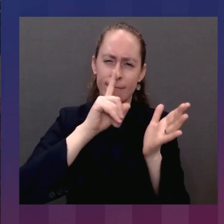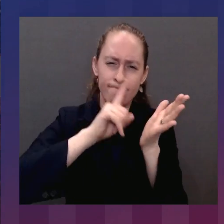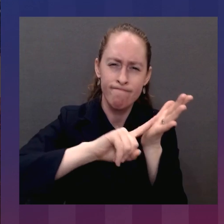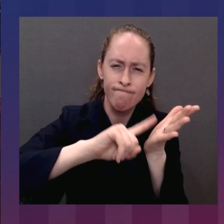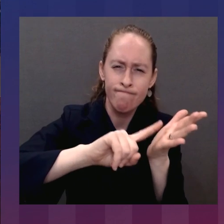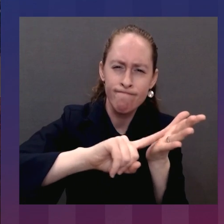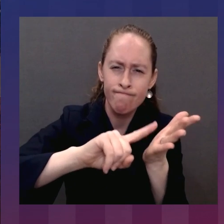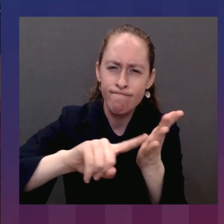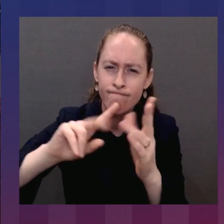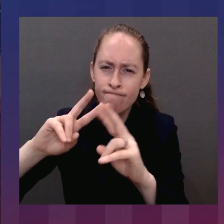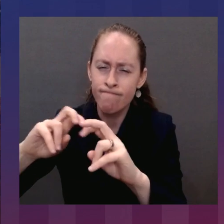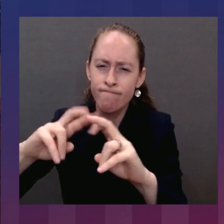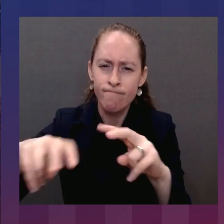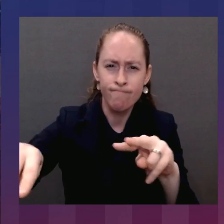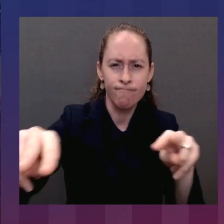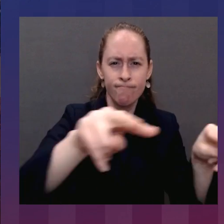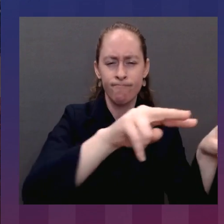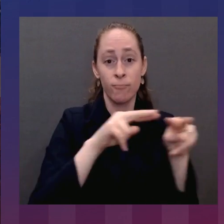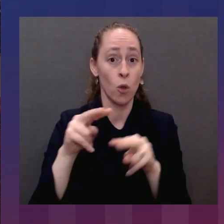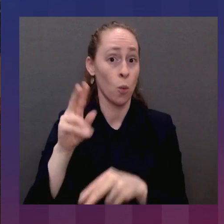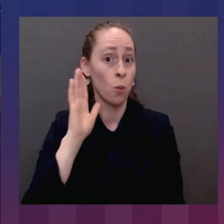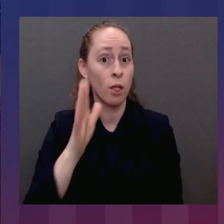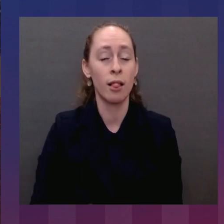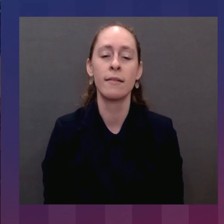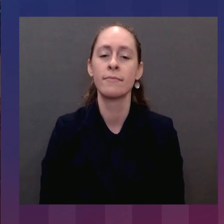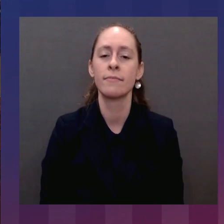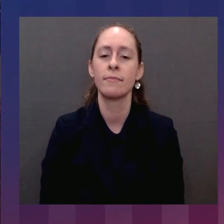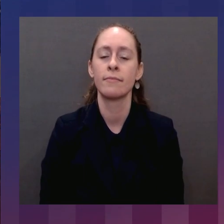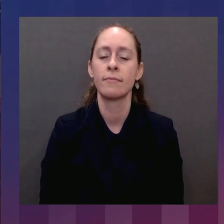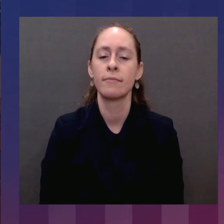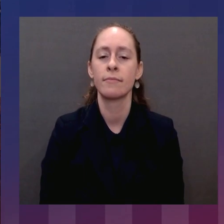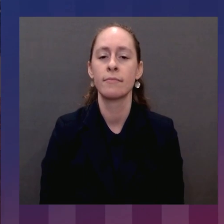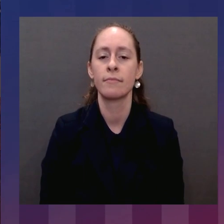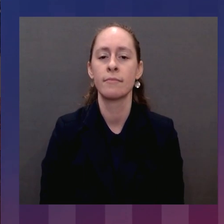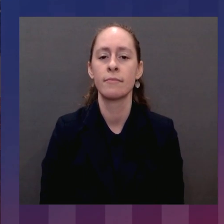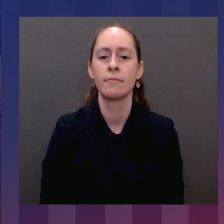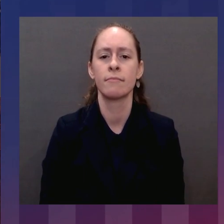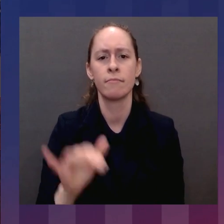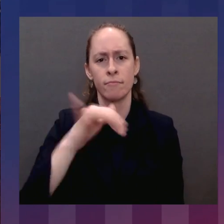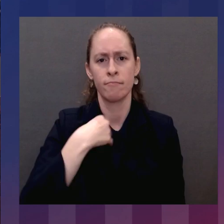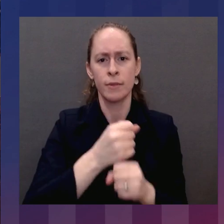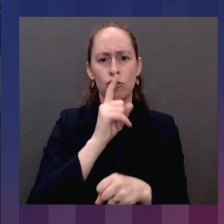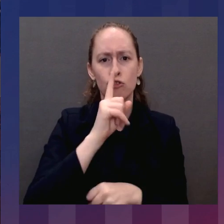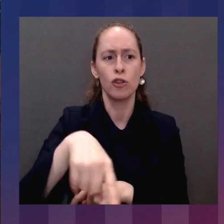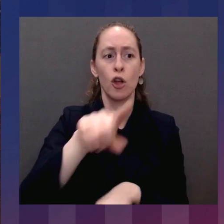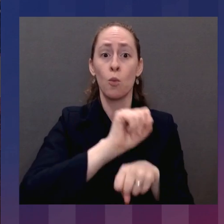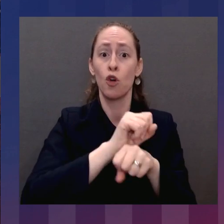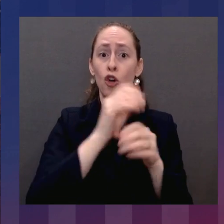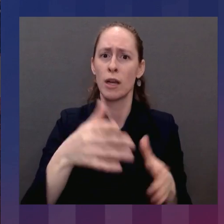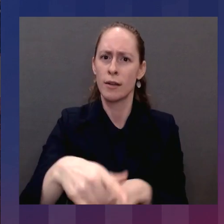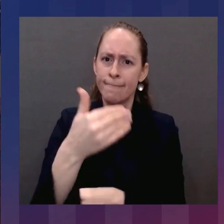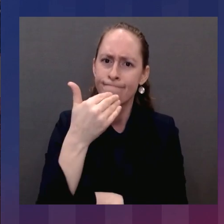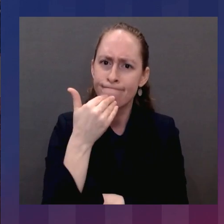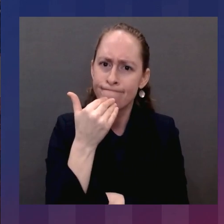by giving workers a fair shot, provide more training and apprenticeships, hire them based on their skills not just their degrees.